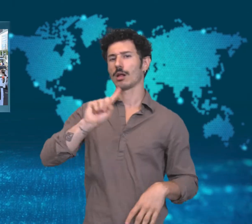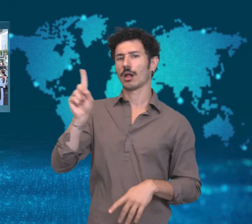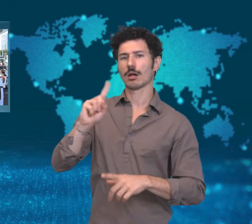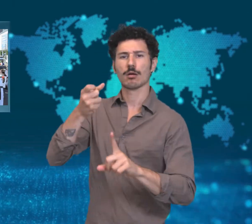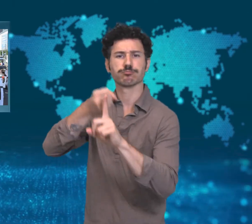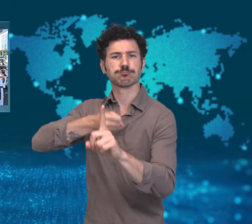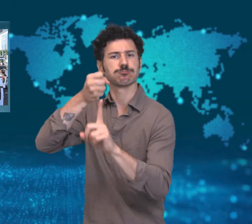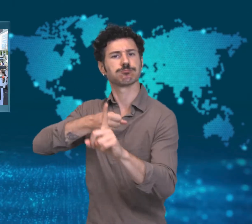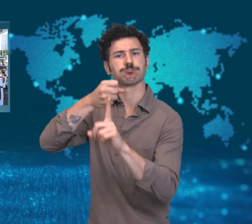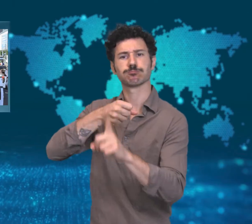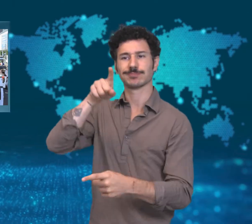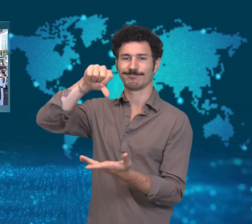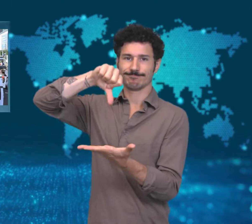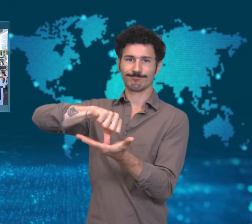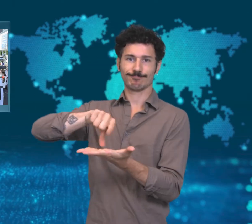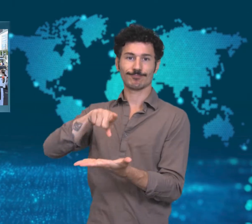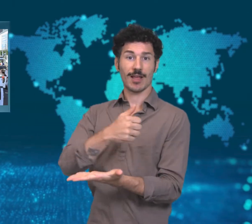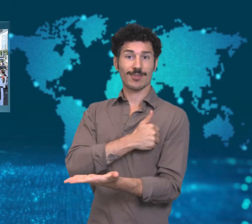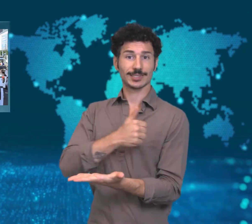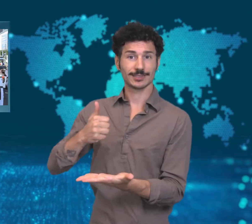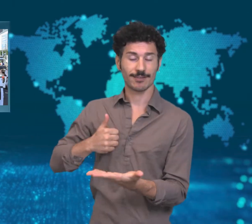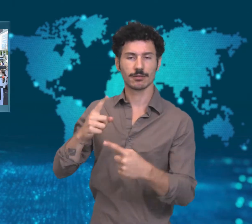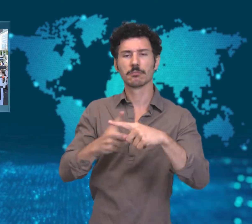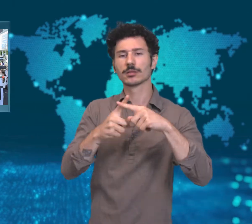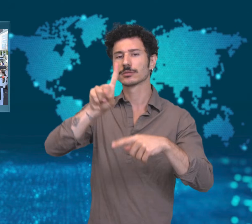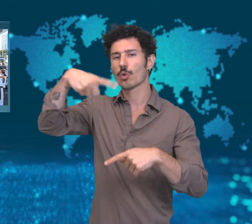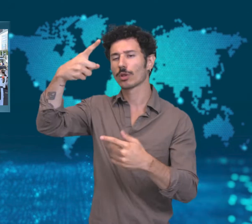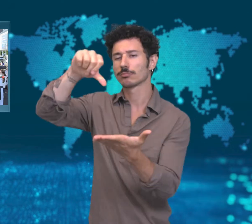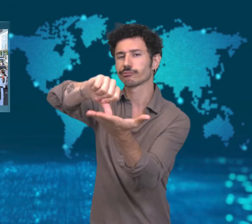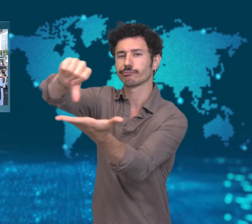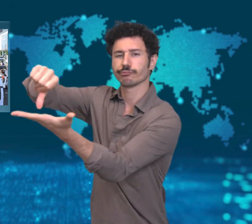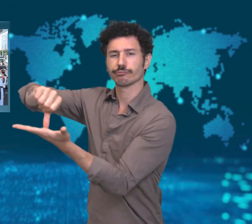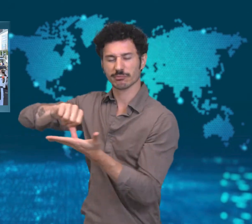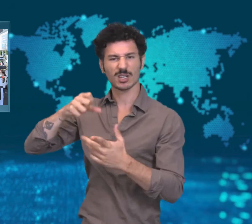Warsaw as well as around the country.